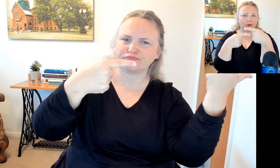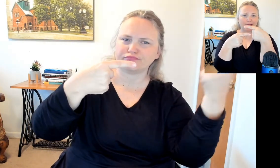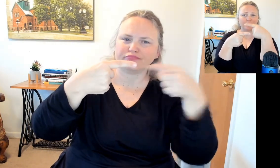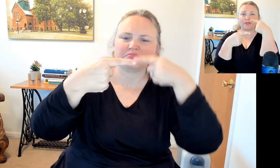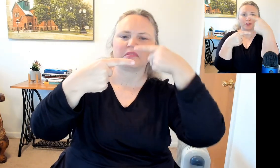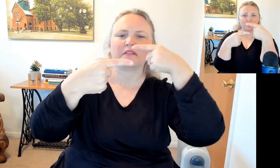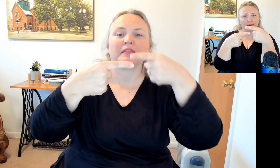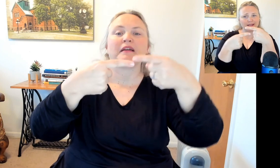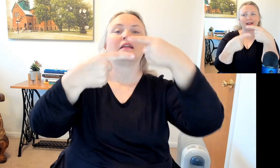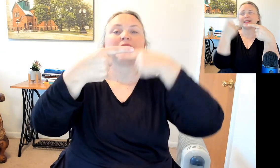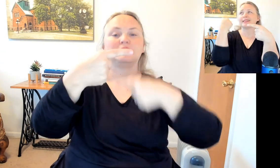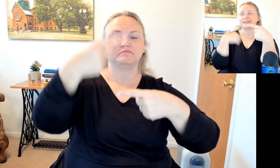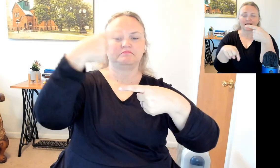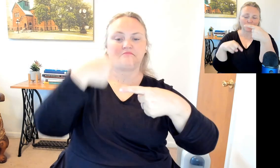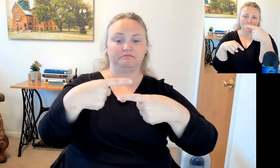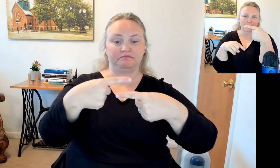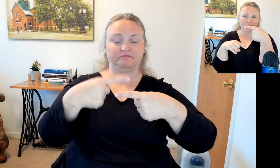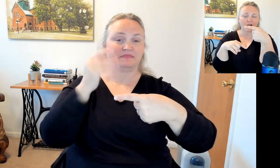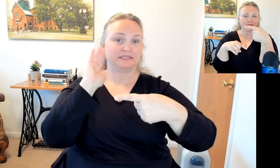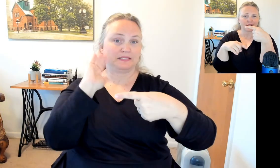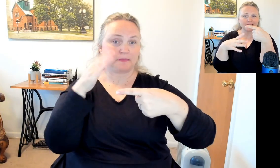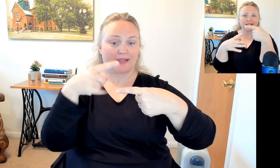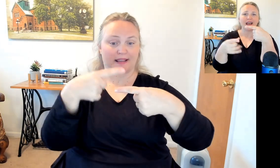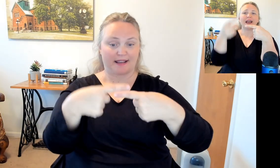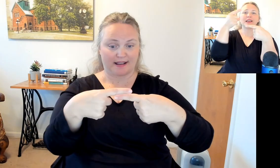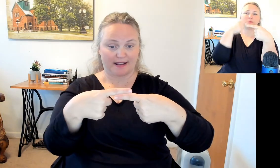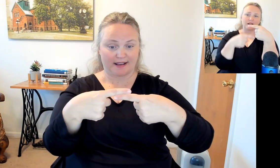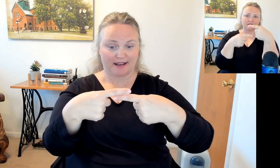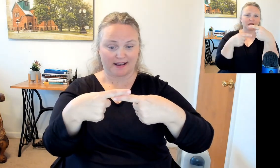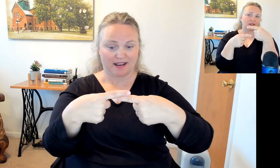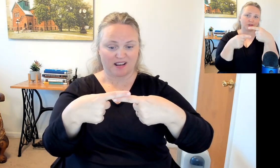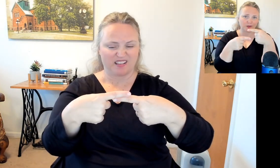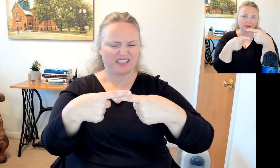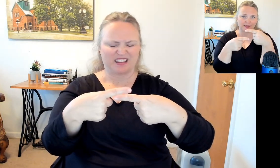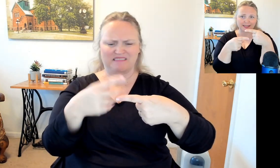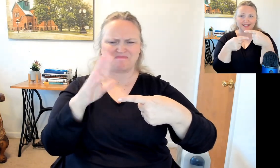Okay, if the first one wins out, take the second one off the list and compare it to the third one on the list.